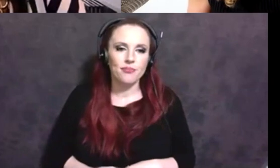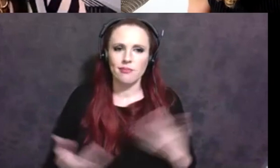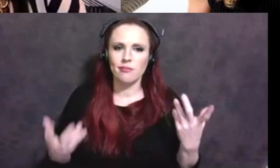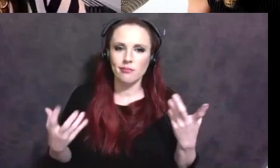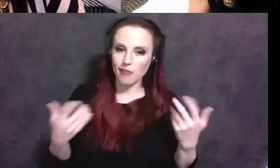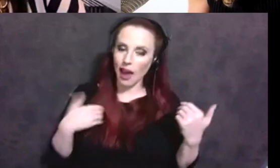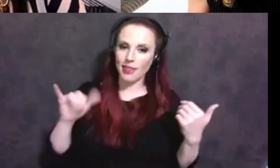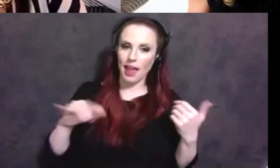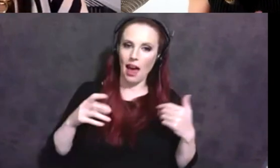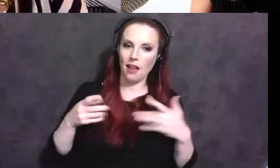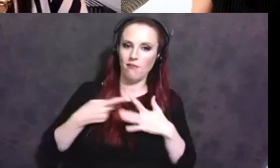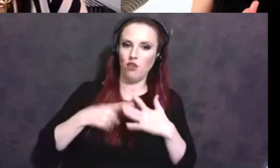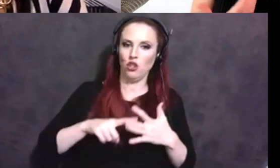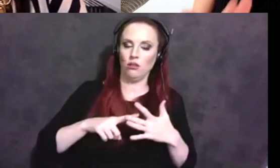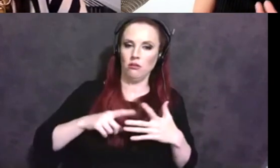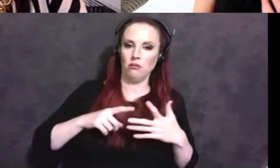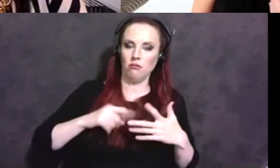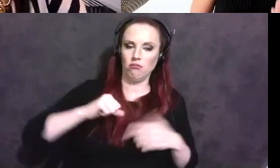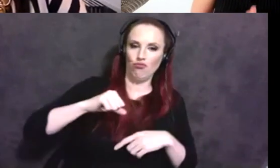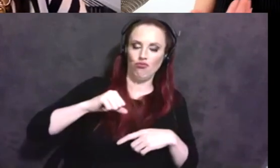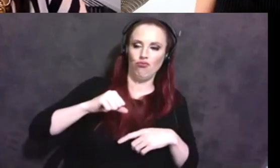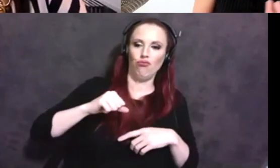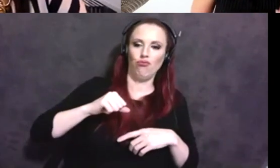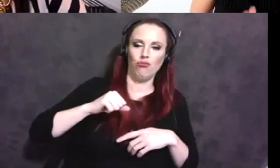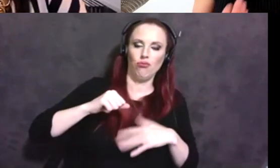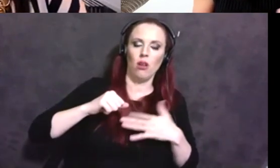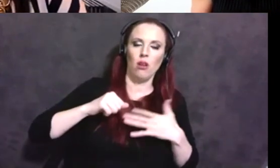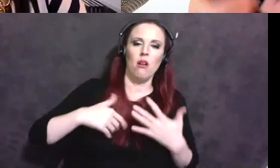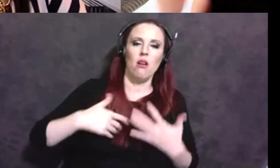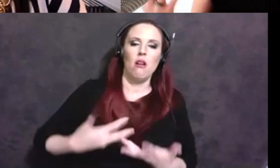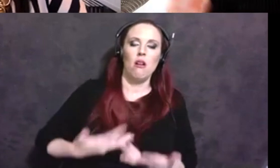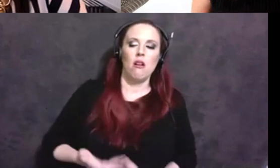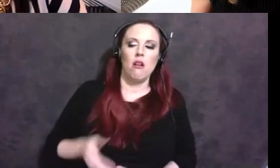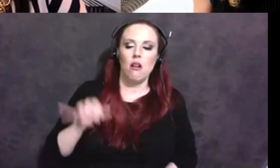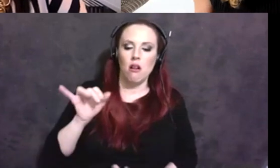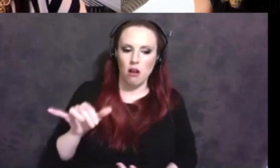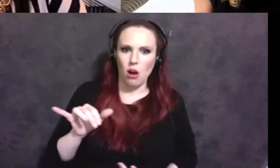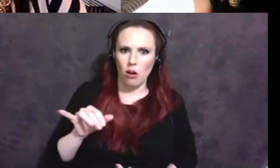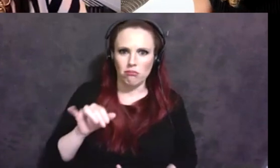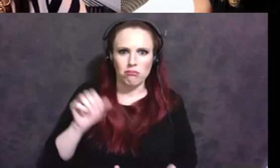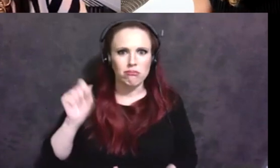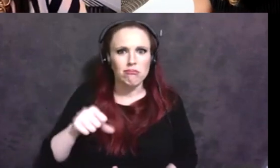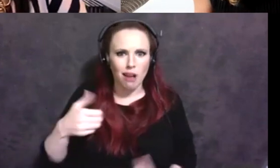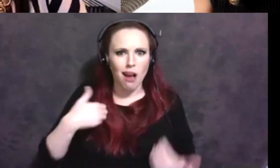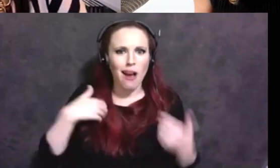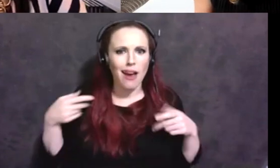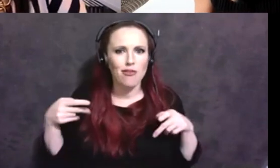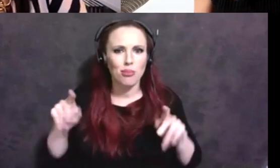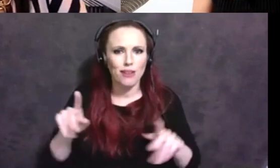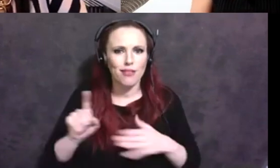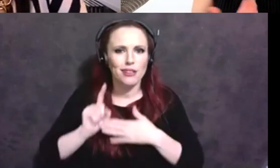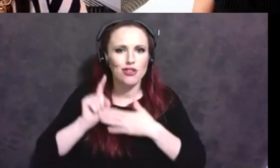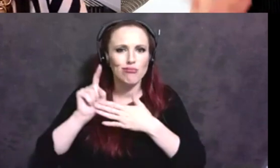to get where I am and I have gone through a lot of barriers myself as a woman. I had